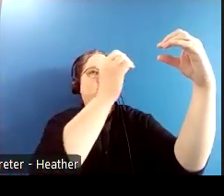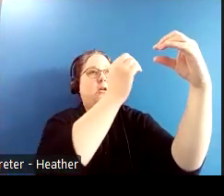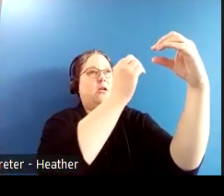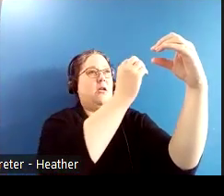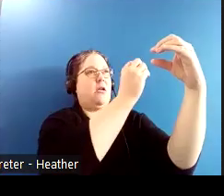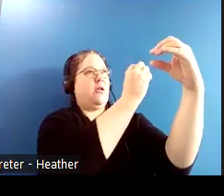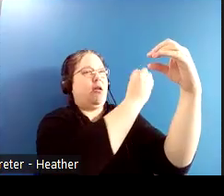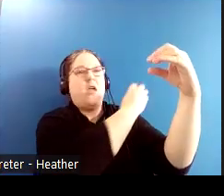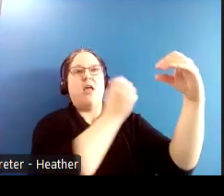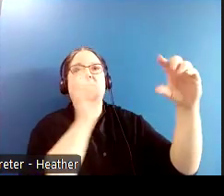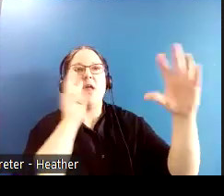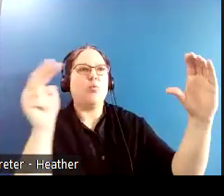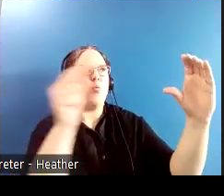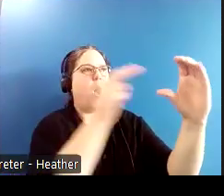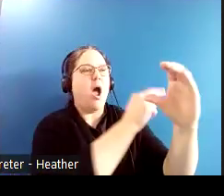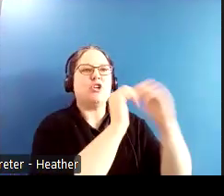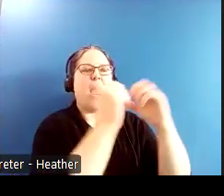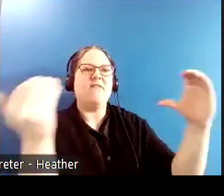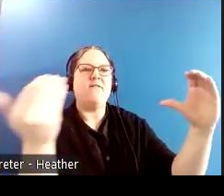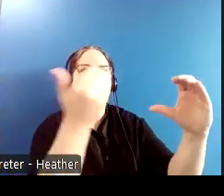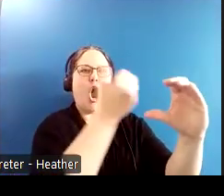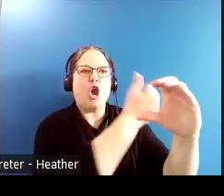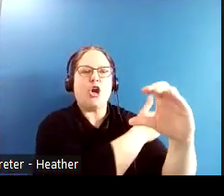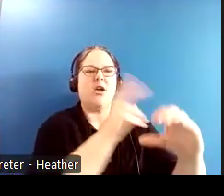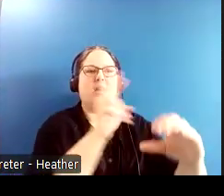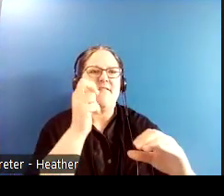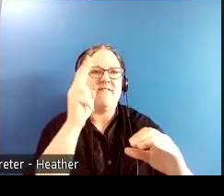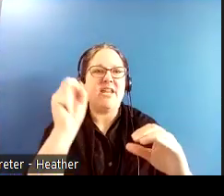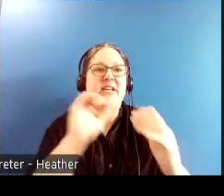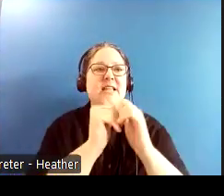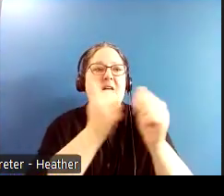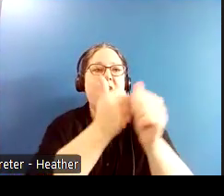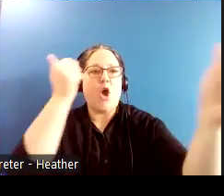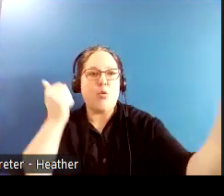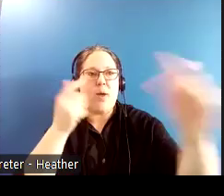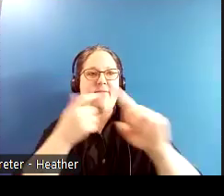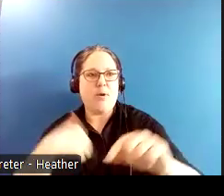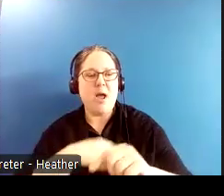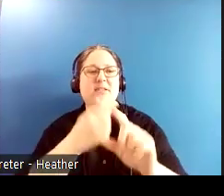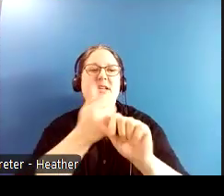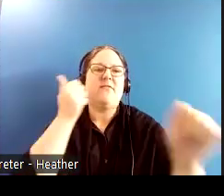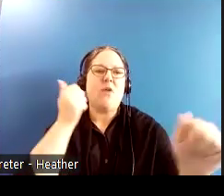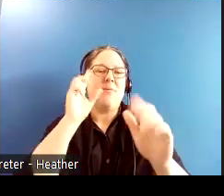Gives you a sense of how far away that particular planet is from both us and from the sun. But if